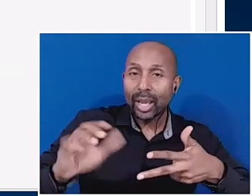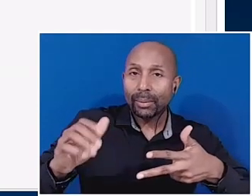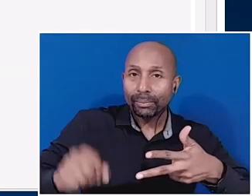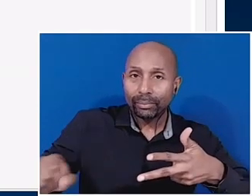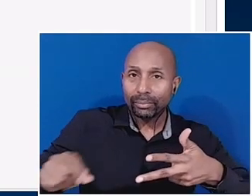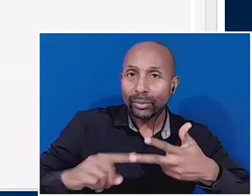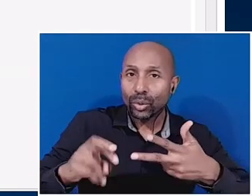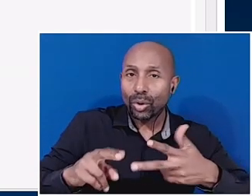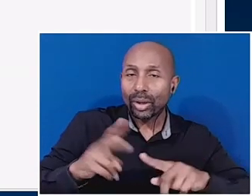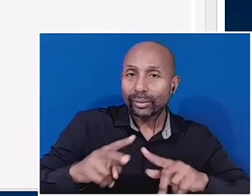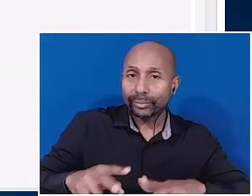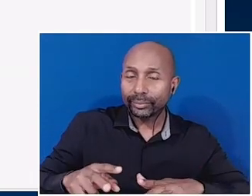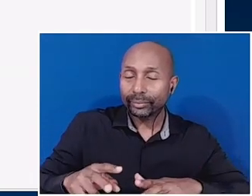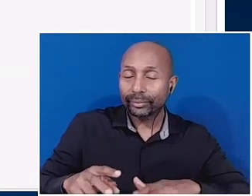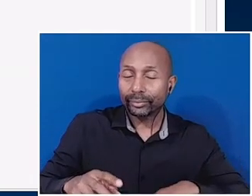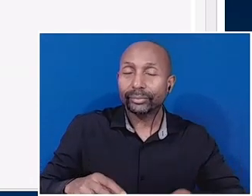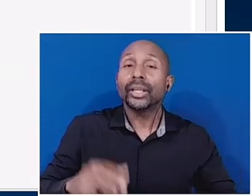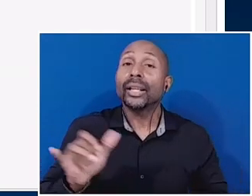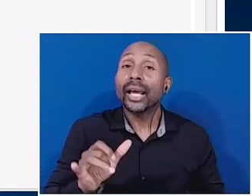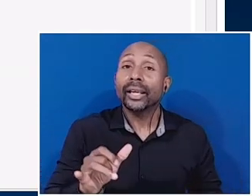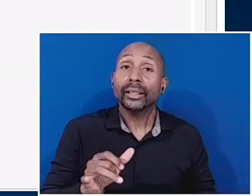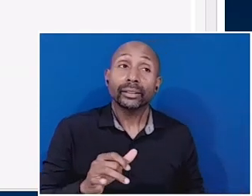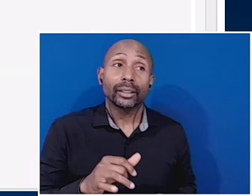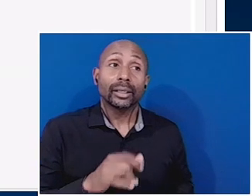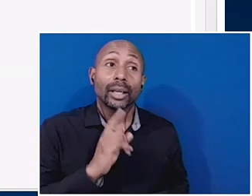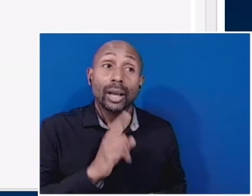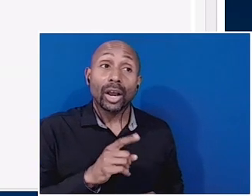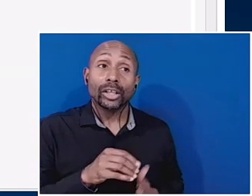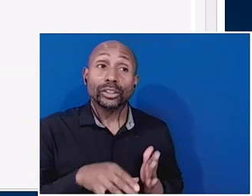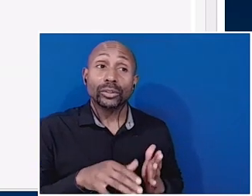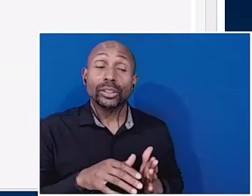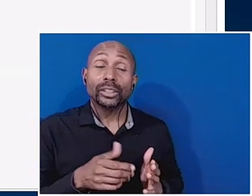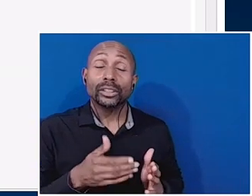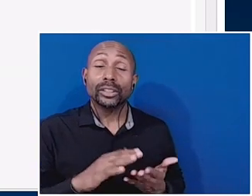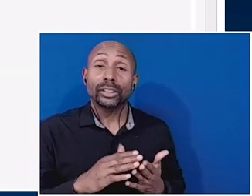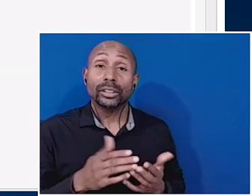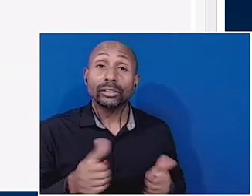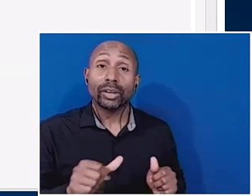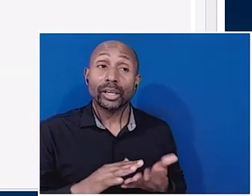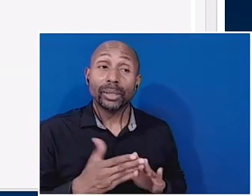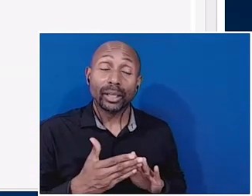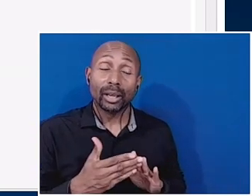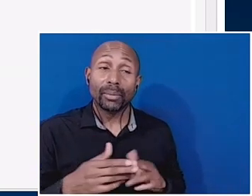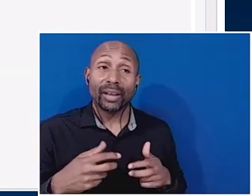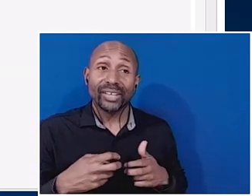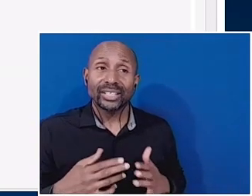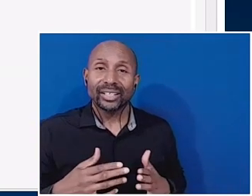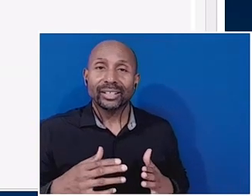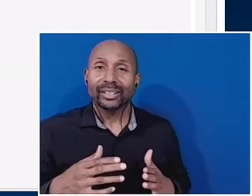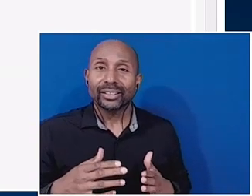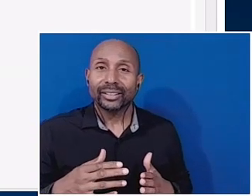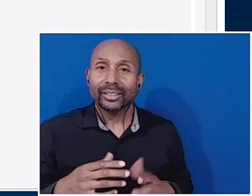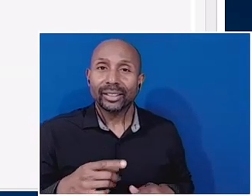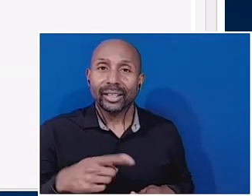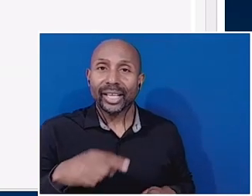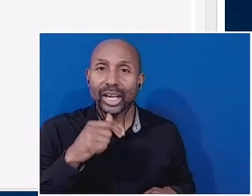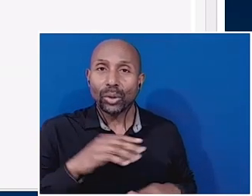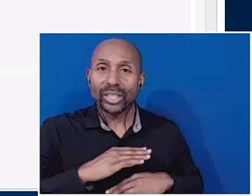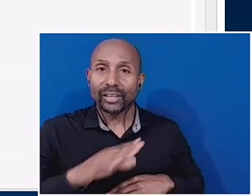physicist has a lot of courses they don't count- they don't satisfy the physics program. That doesn't count if the courses are not comparable. That is